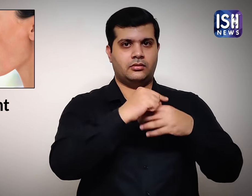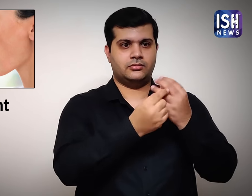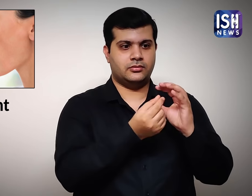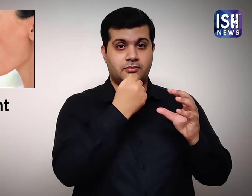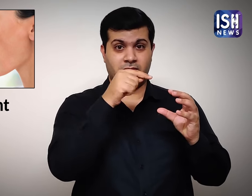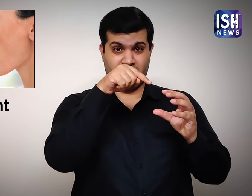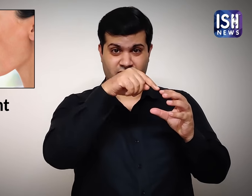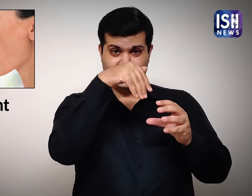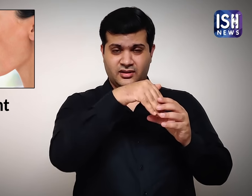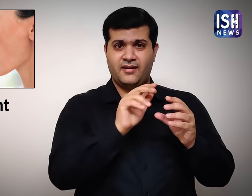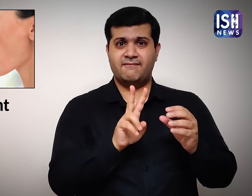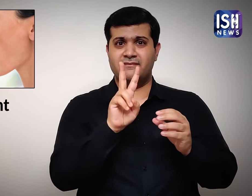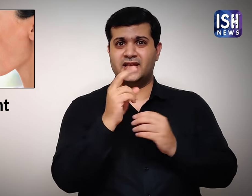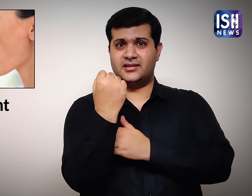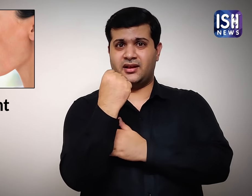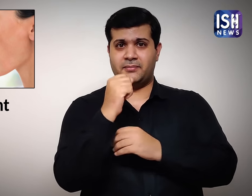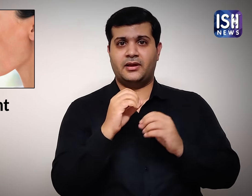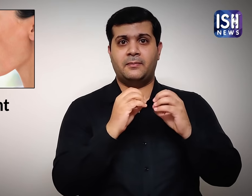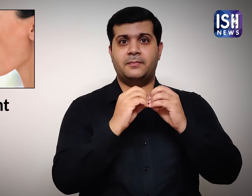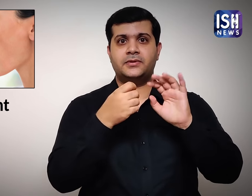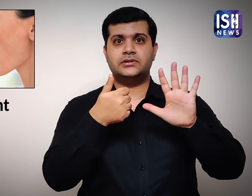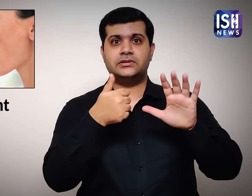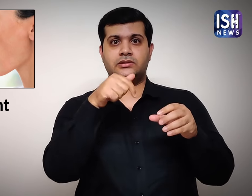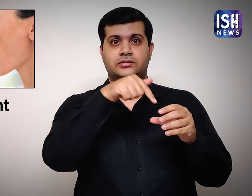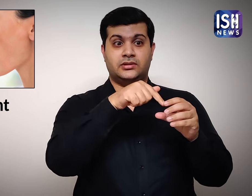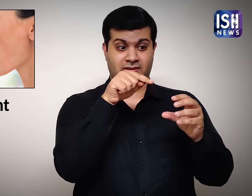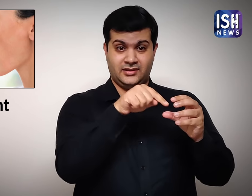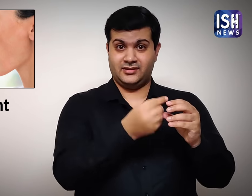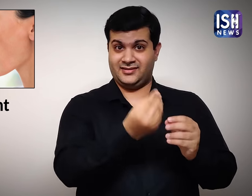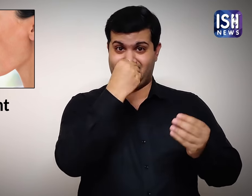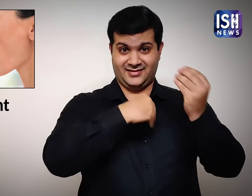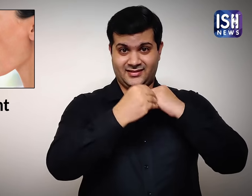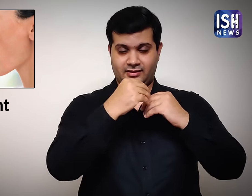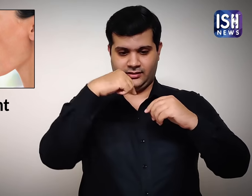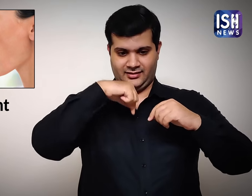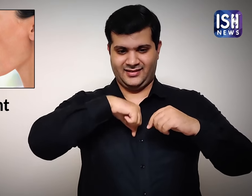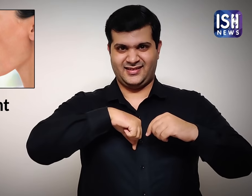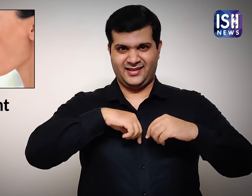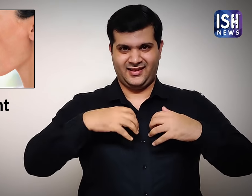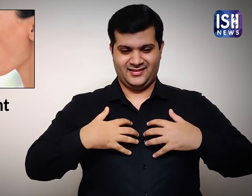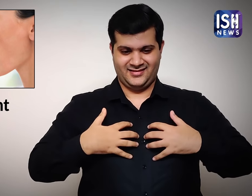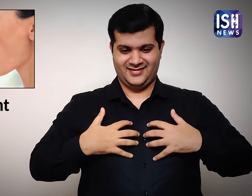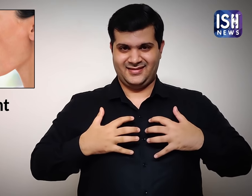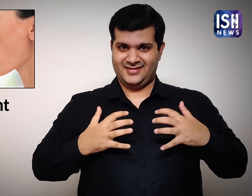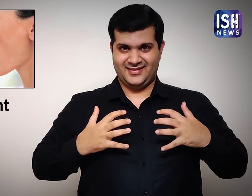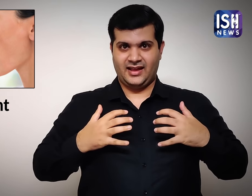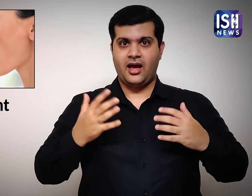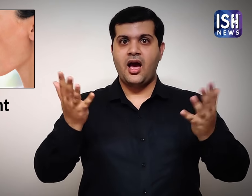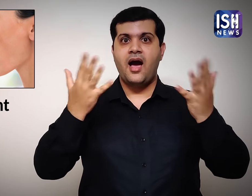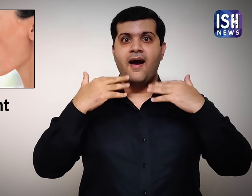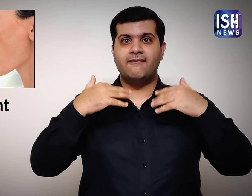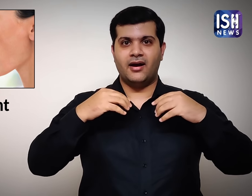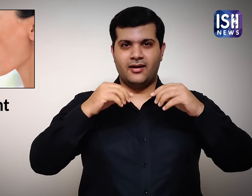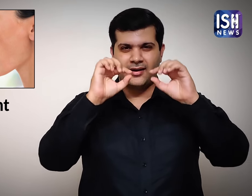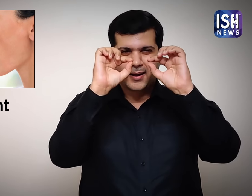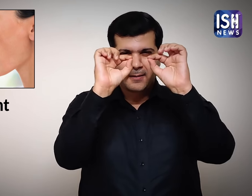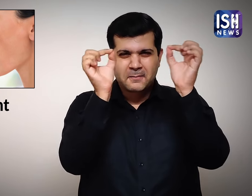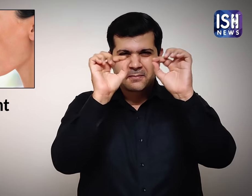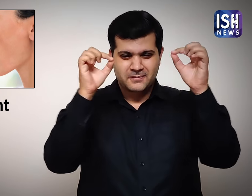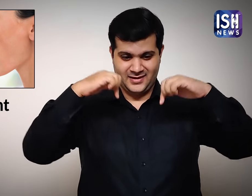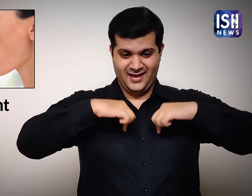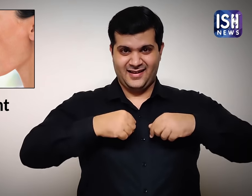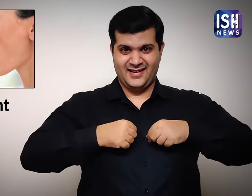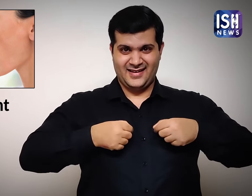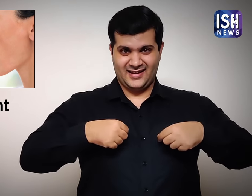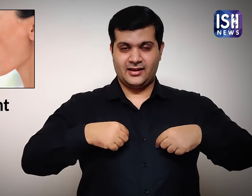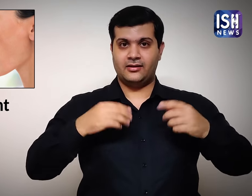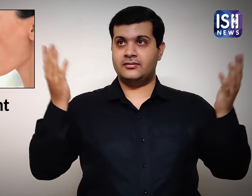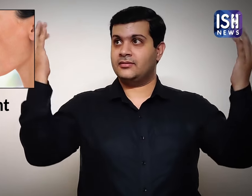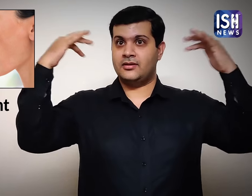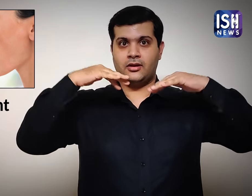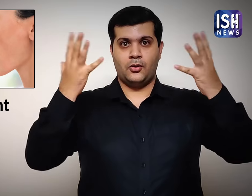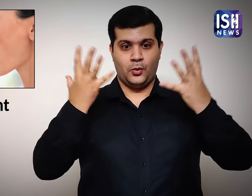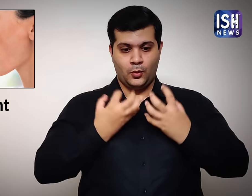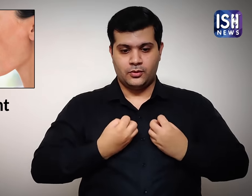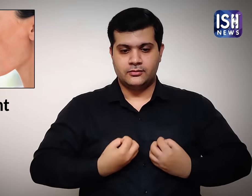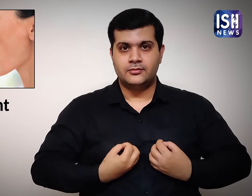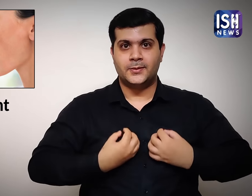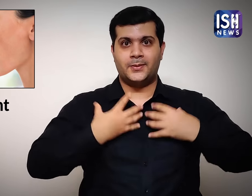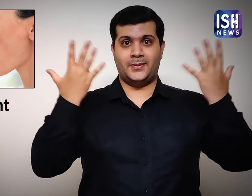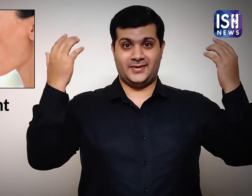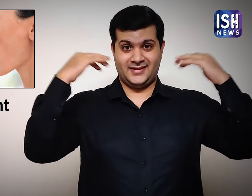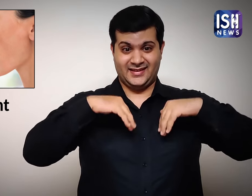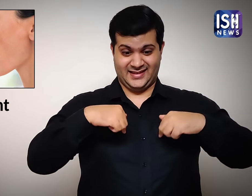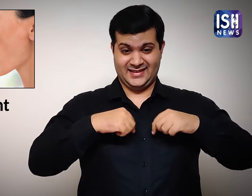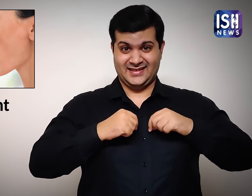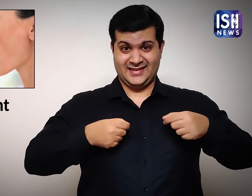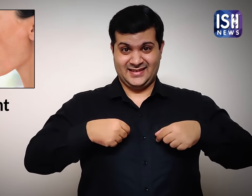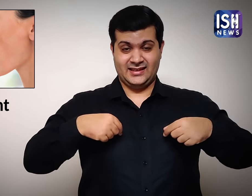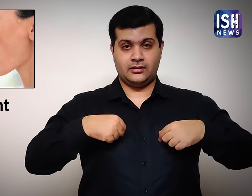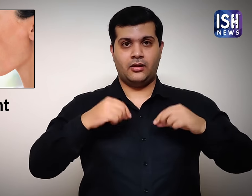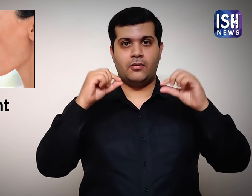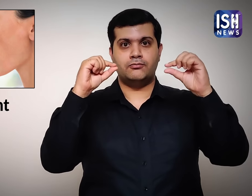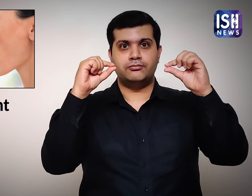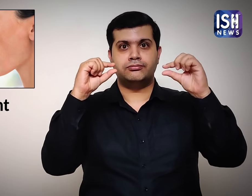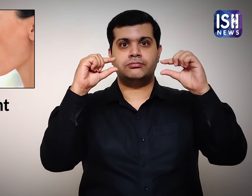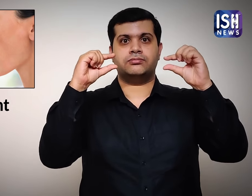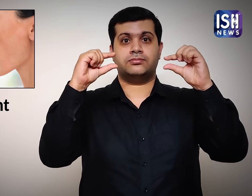Custard apples have Vitamin B6 which help with bronchial inflammation.